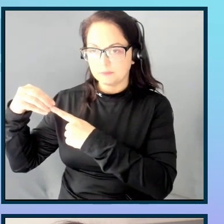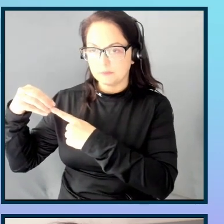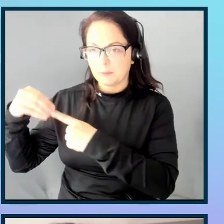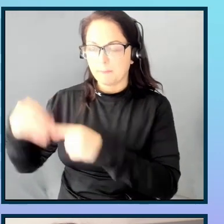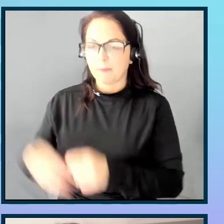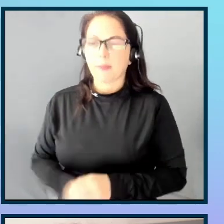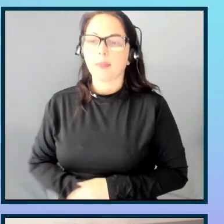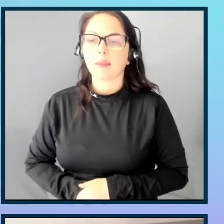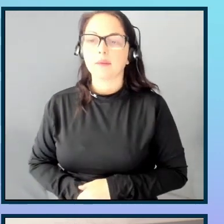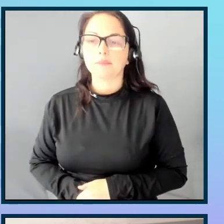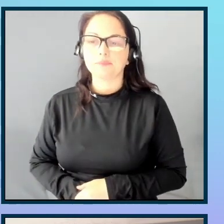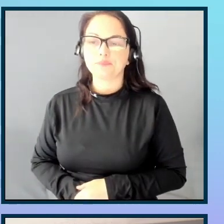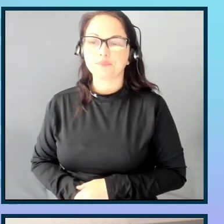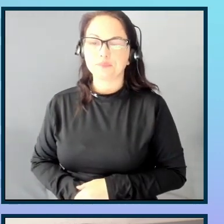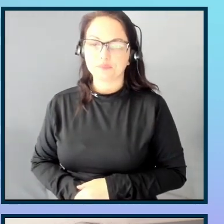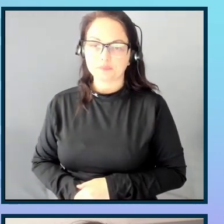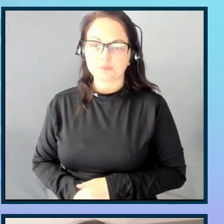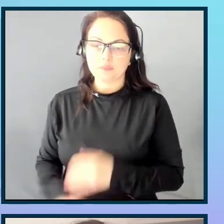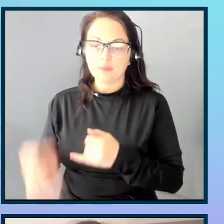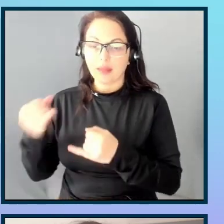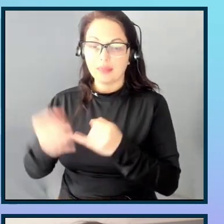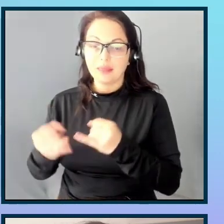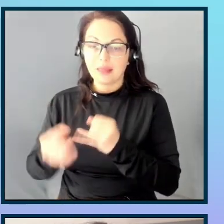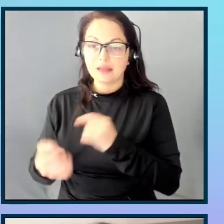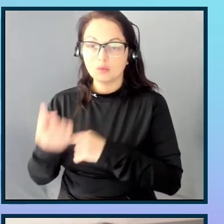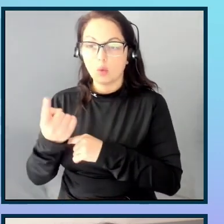And then the last one in our list is redundant entry.